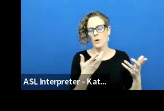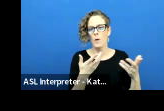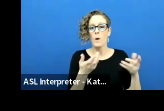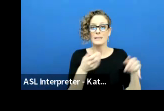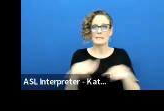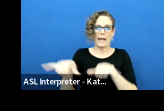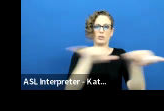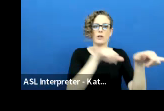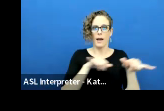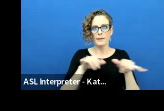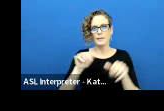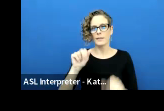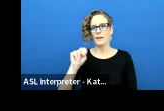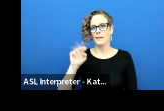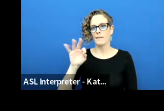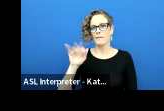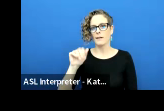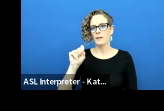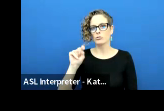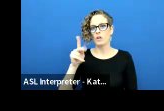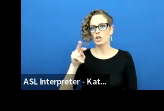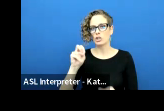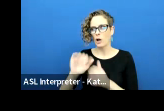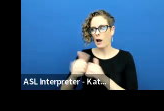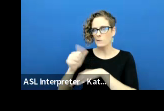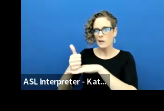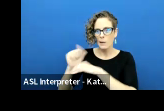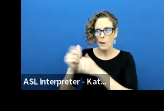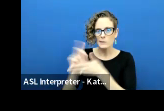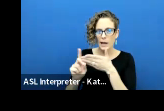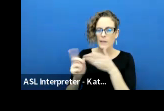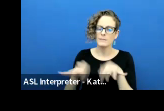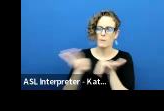on the infrastructure is really important um then we implement the hubs and the devices in